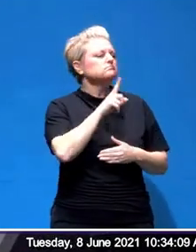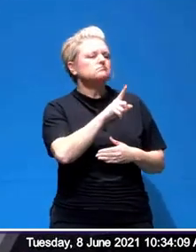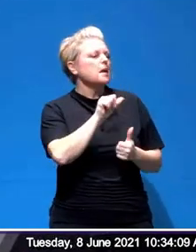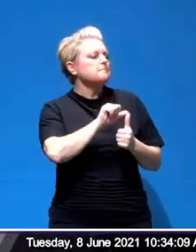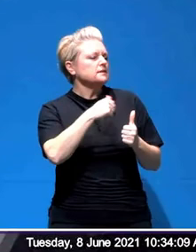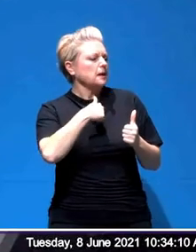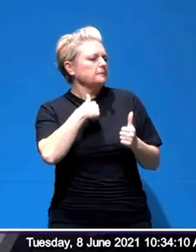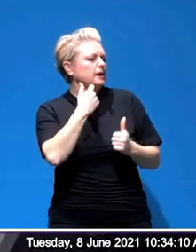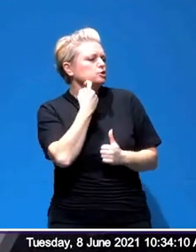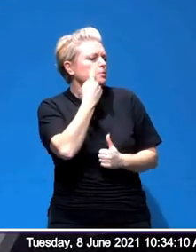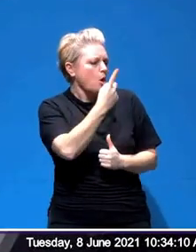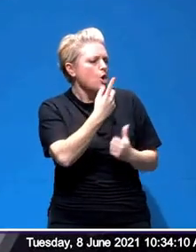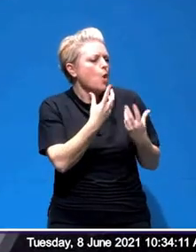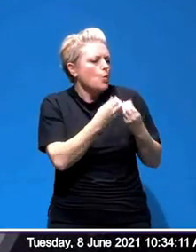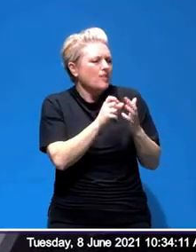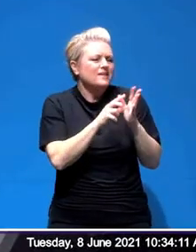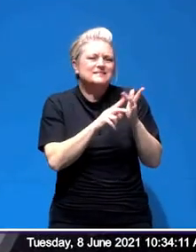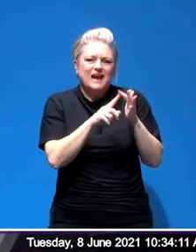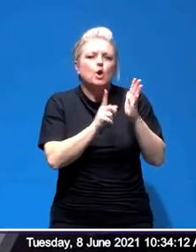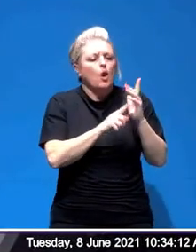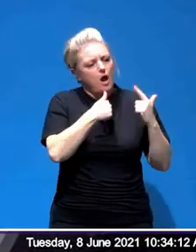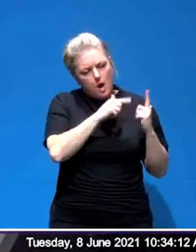ABL was reluctant to proceed in this way.